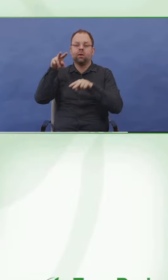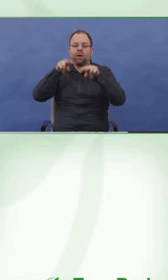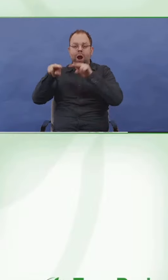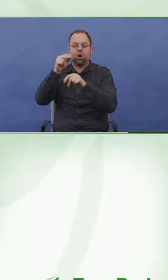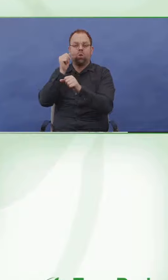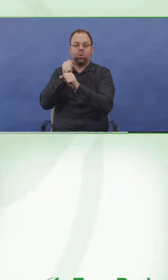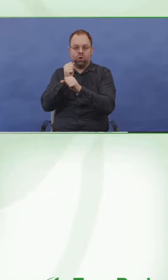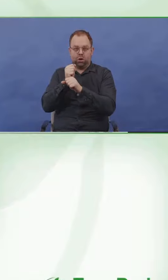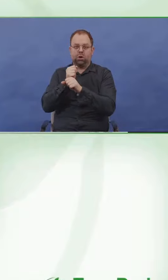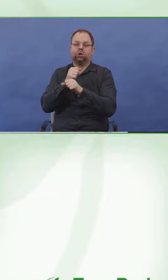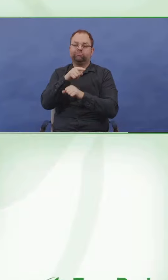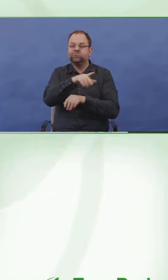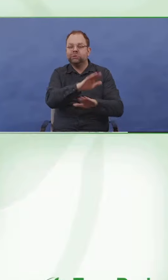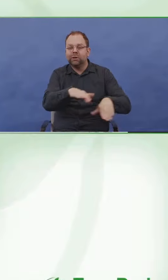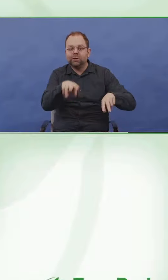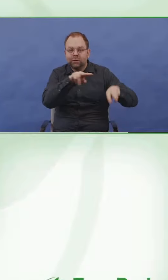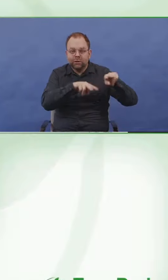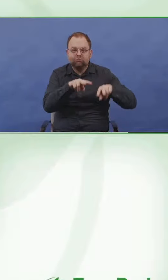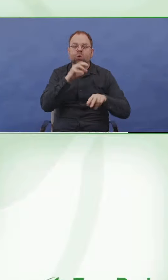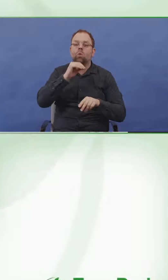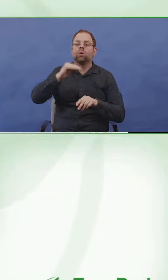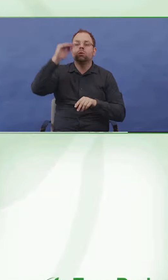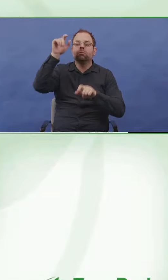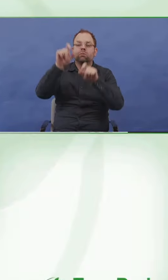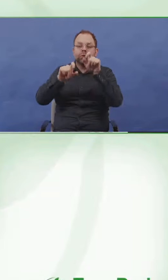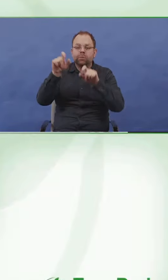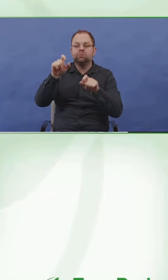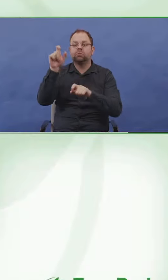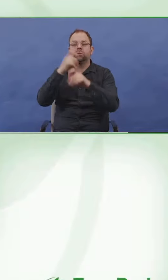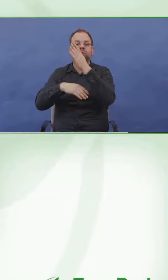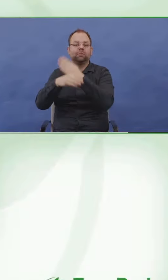Now we all can agree that if the working conditions of care workers